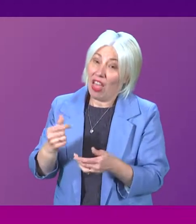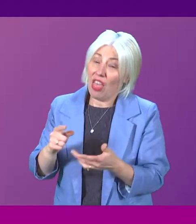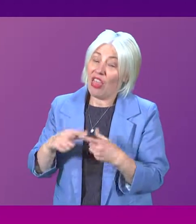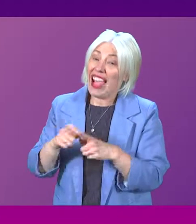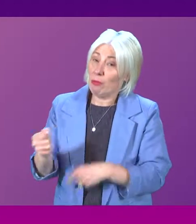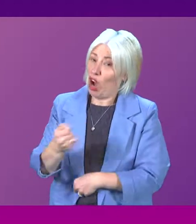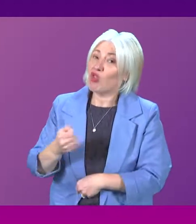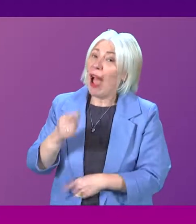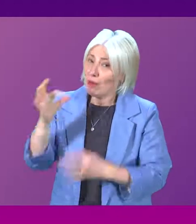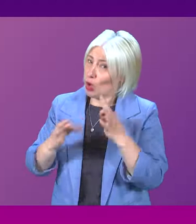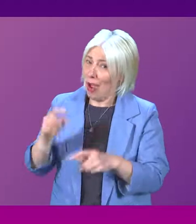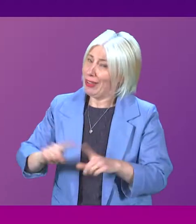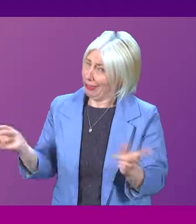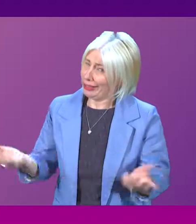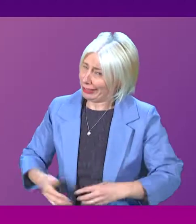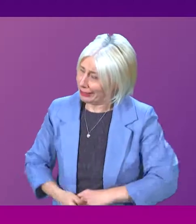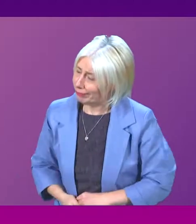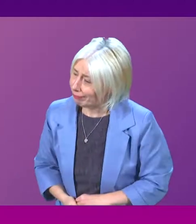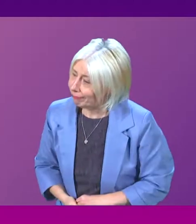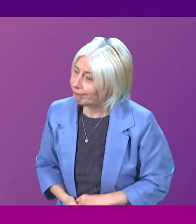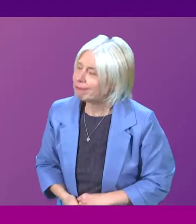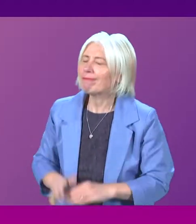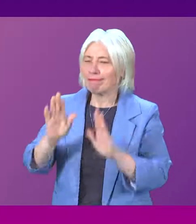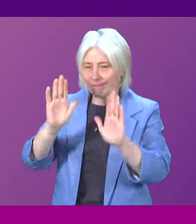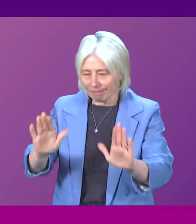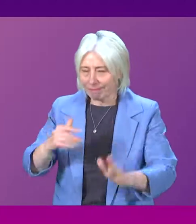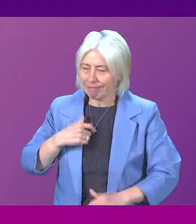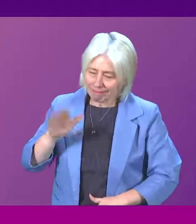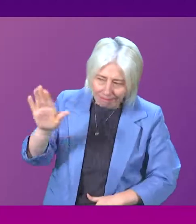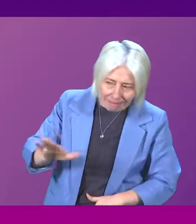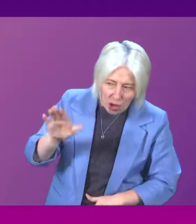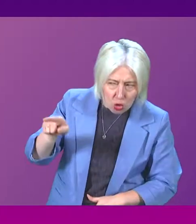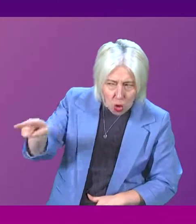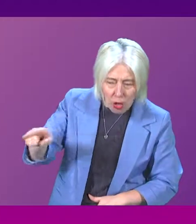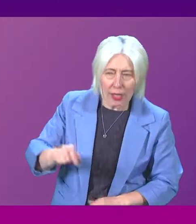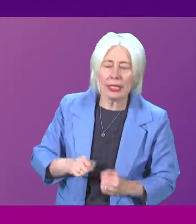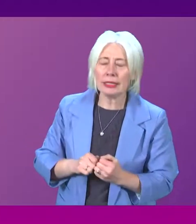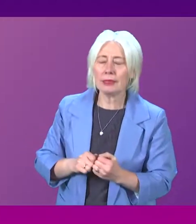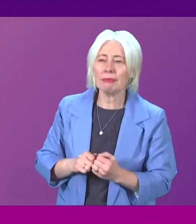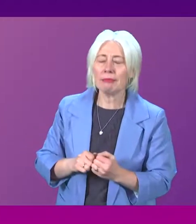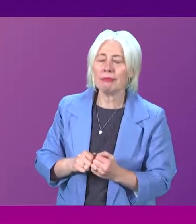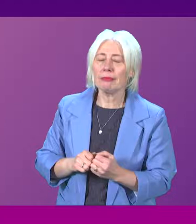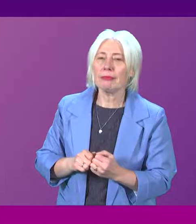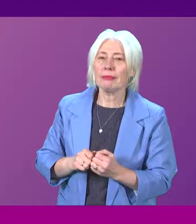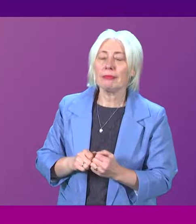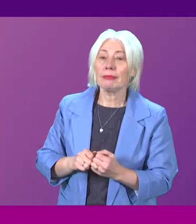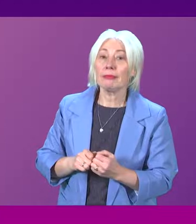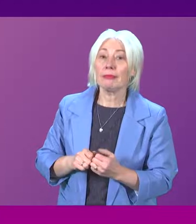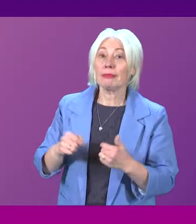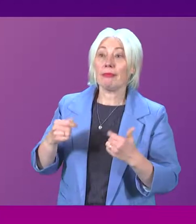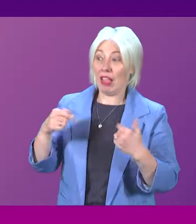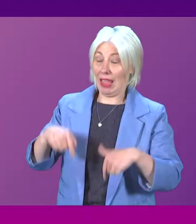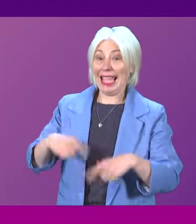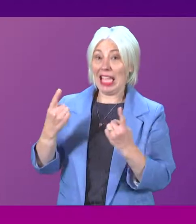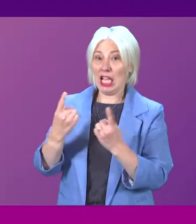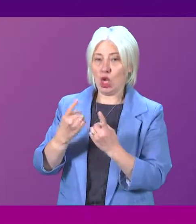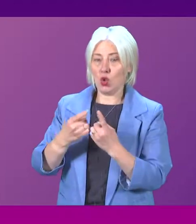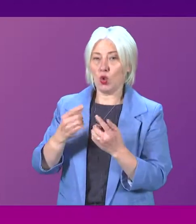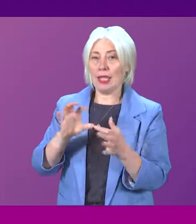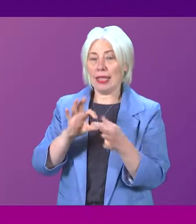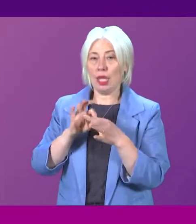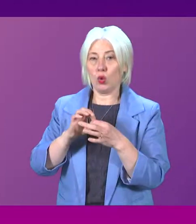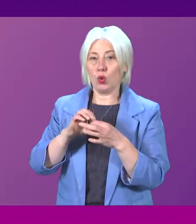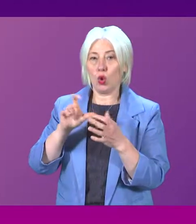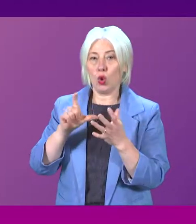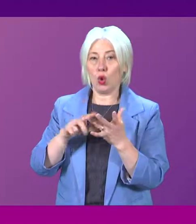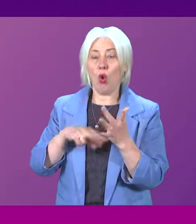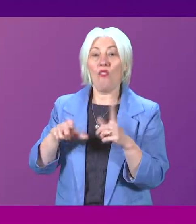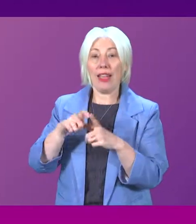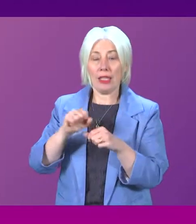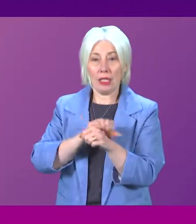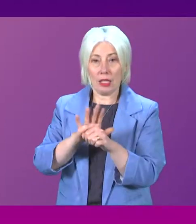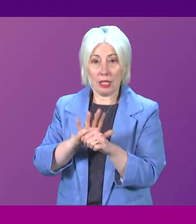I assure Mr Mason that the issues of Covid remain very present in our society.